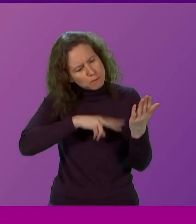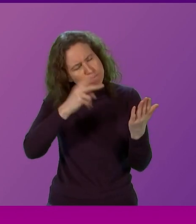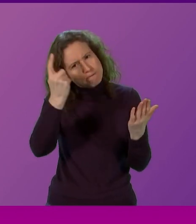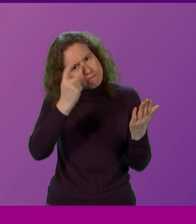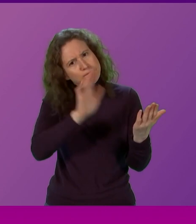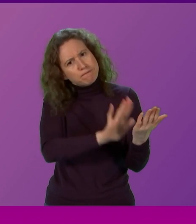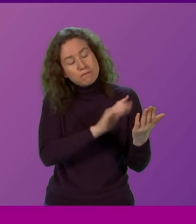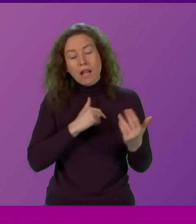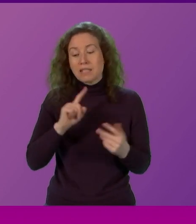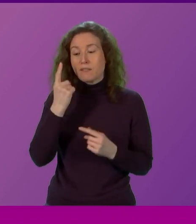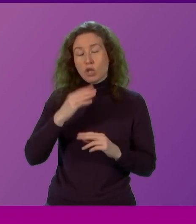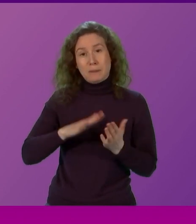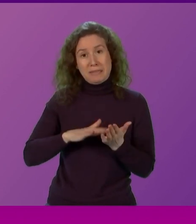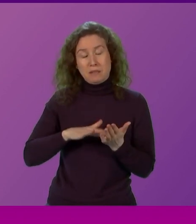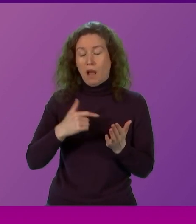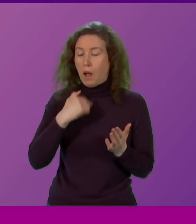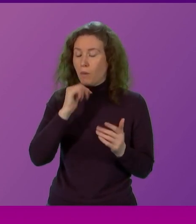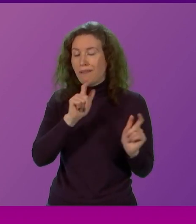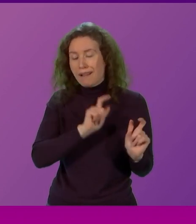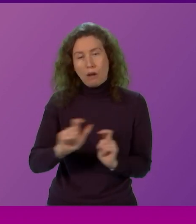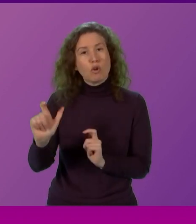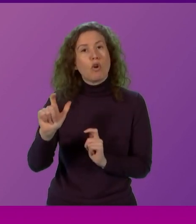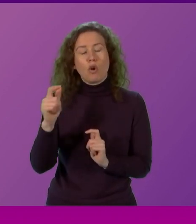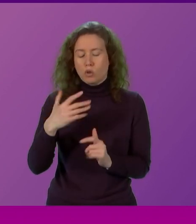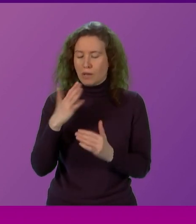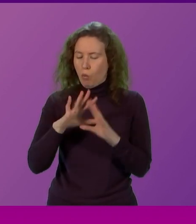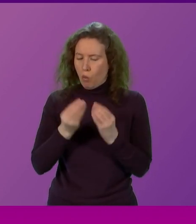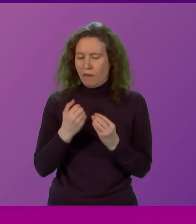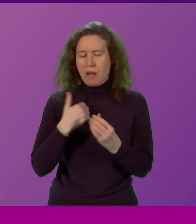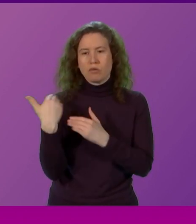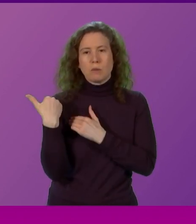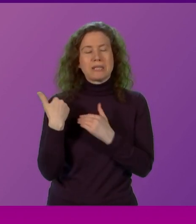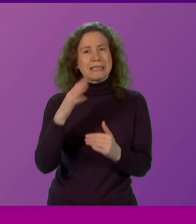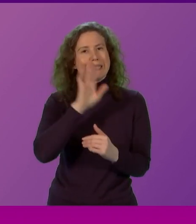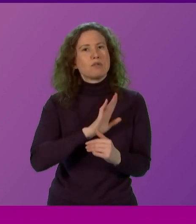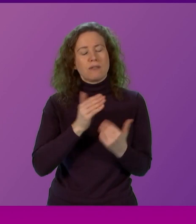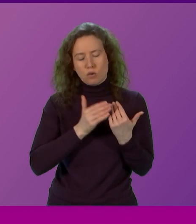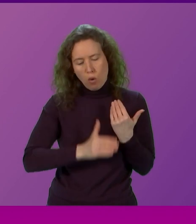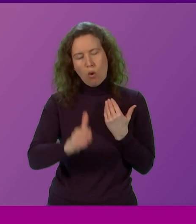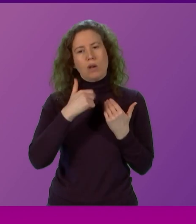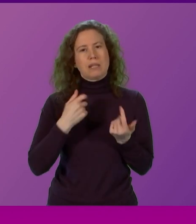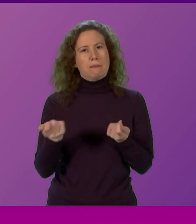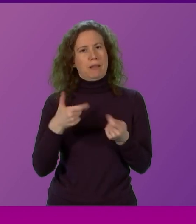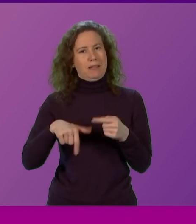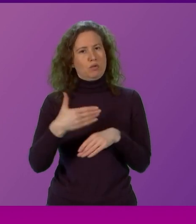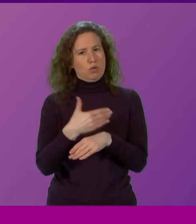As First Minister, I will continue to take all of my responsibilities very seriously for as long as I am in this job.